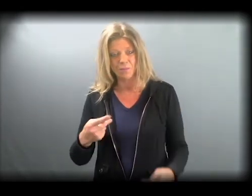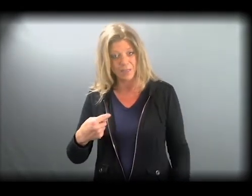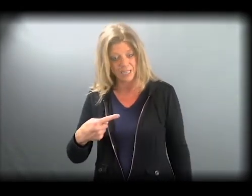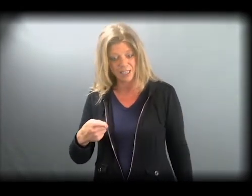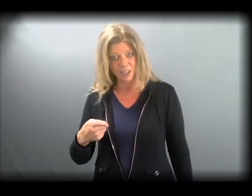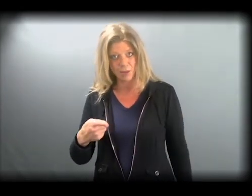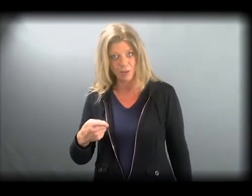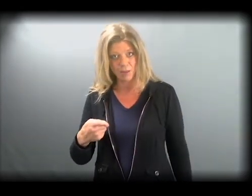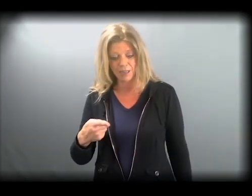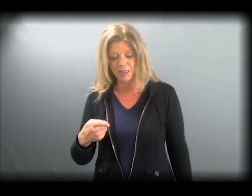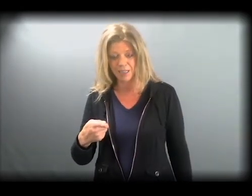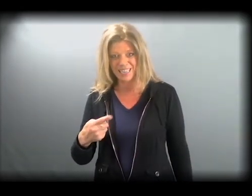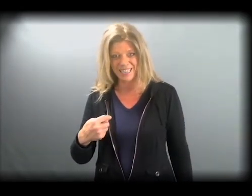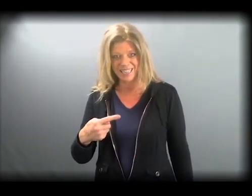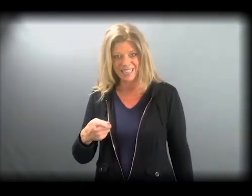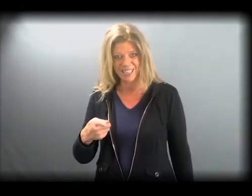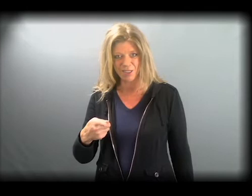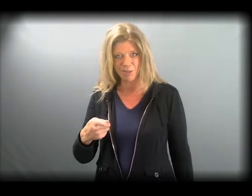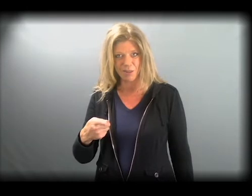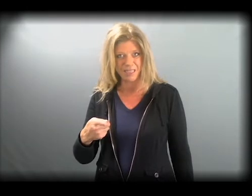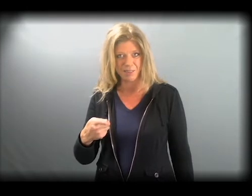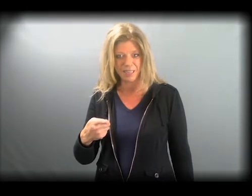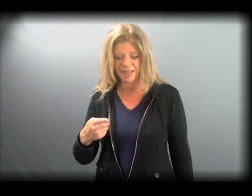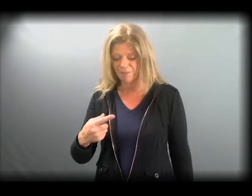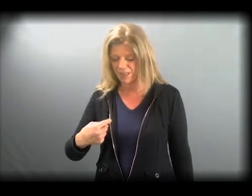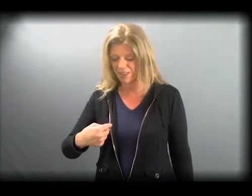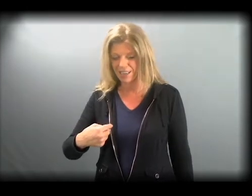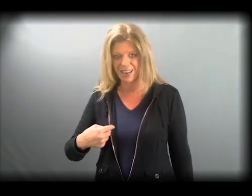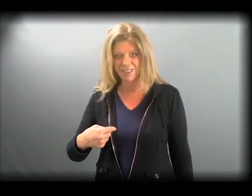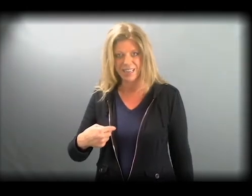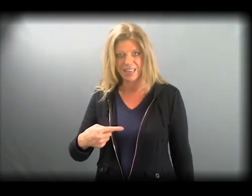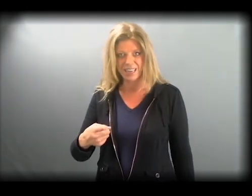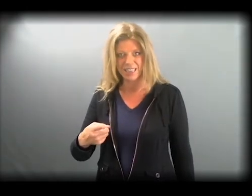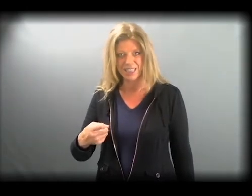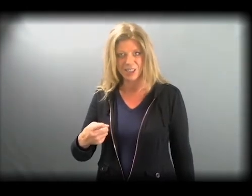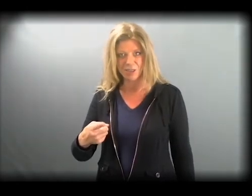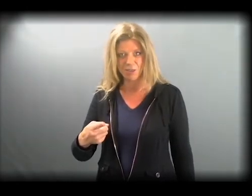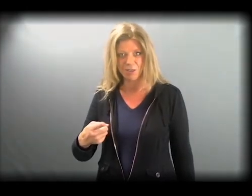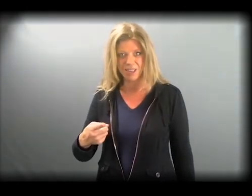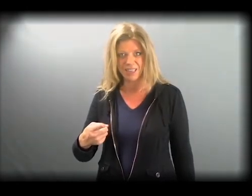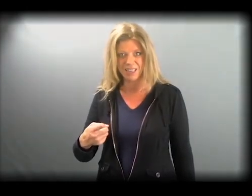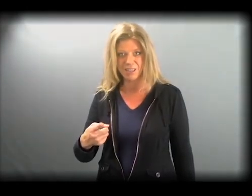TO Swing that finger out. TO